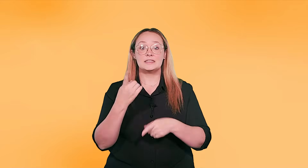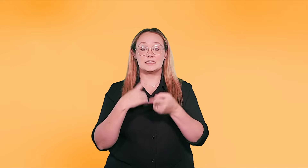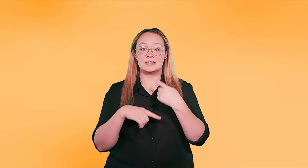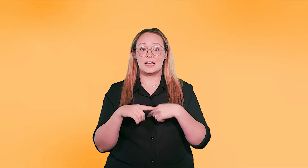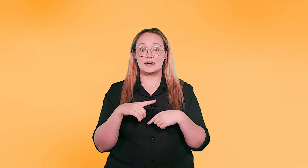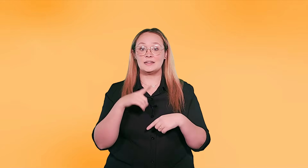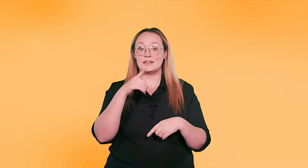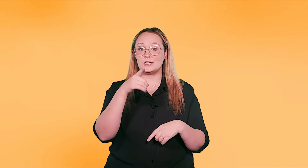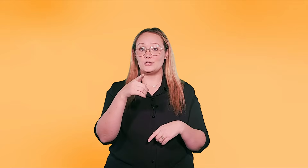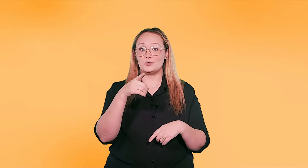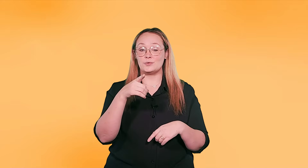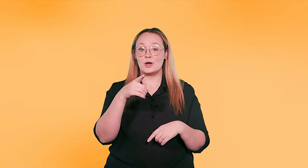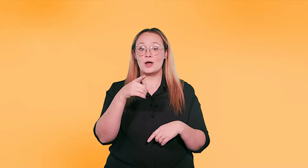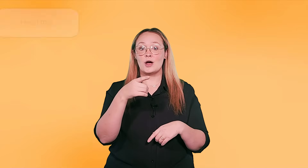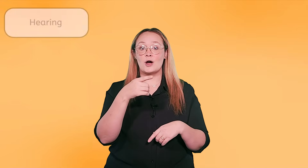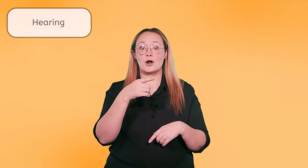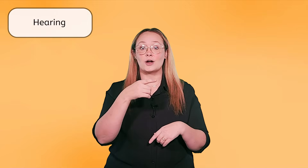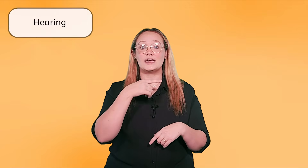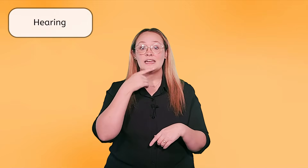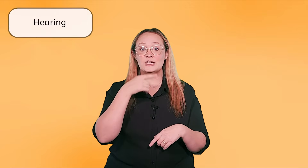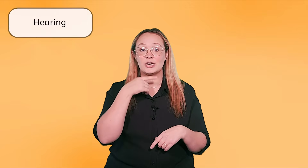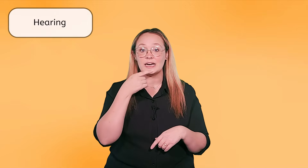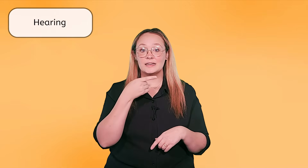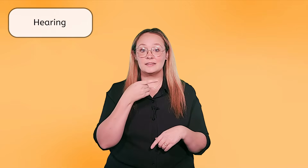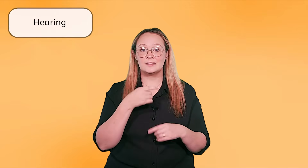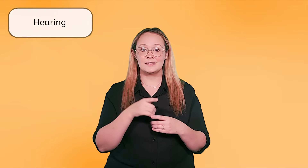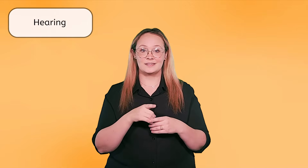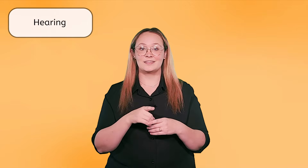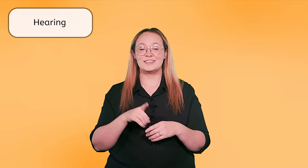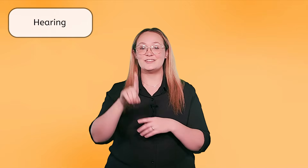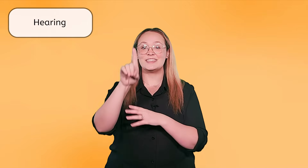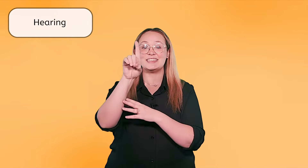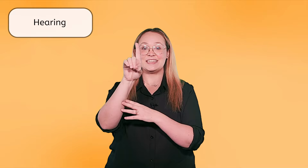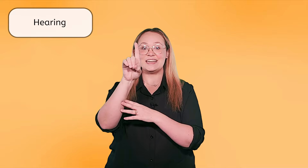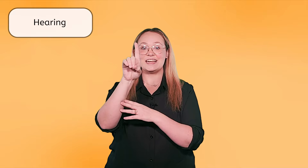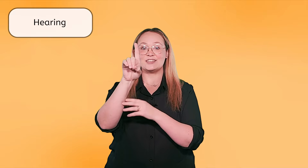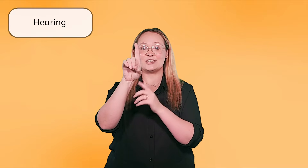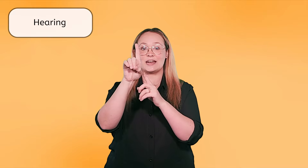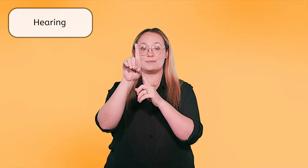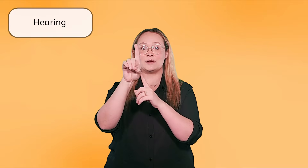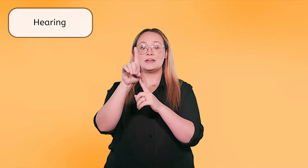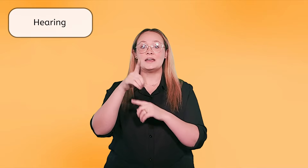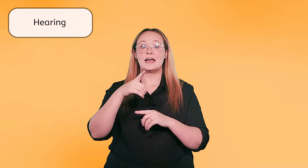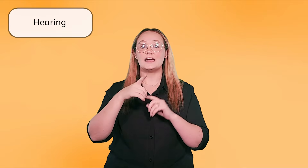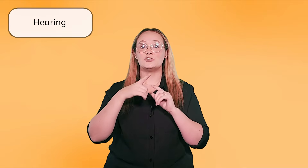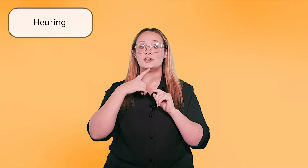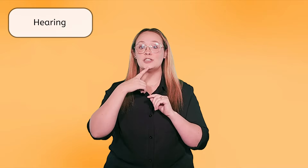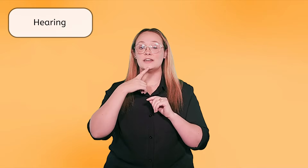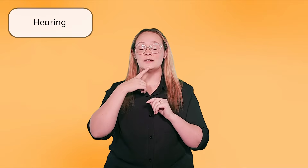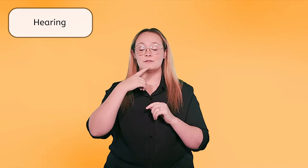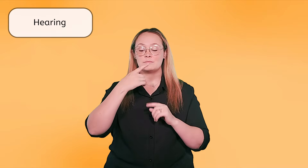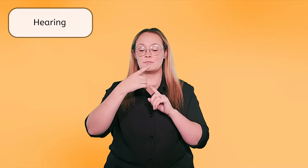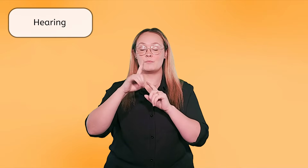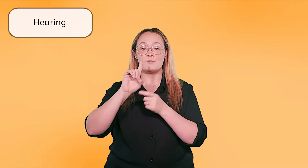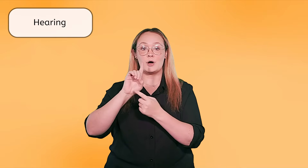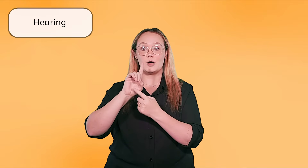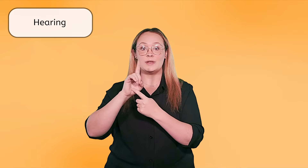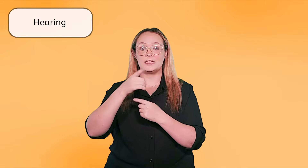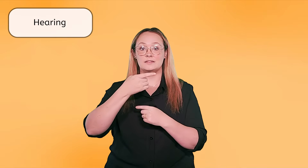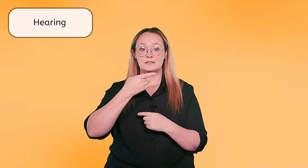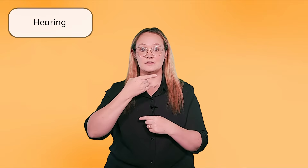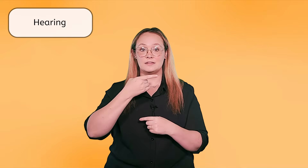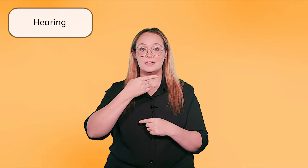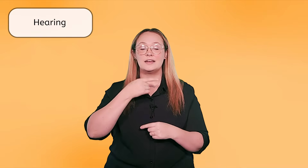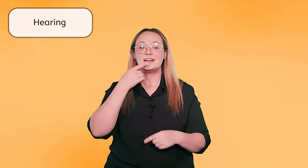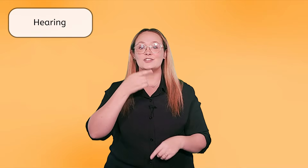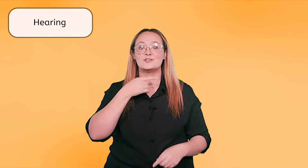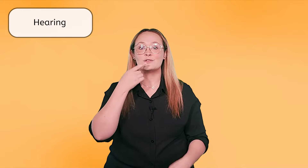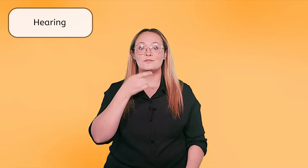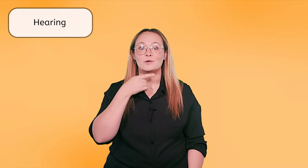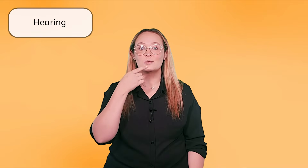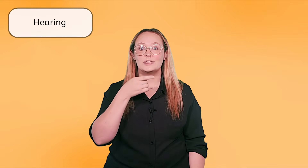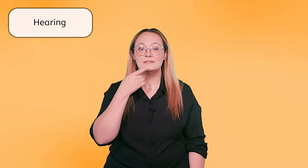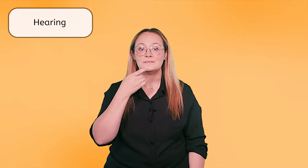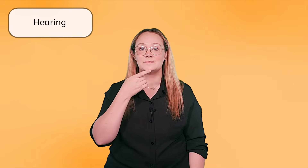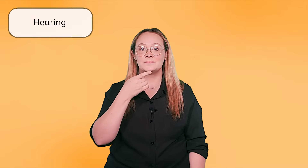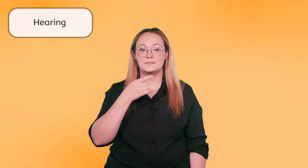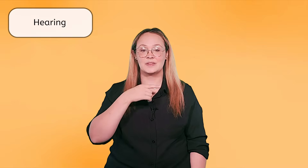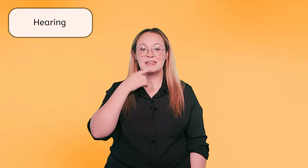To sign that you are hearing, use a 'D' handshape at your chin, palm in, and circle forward: